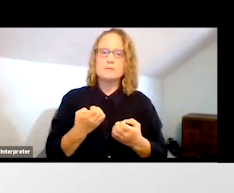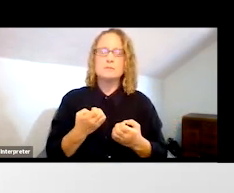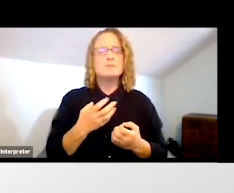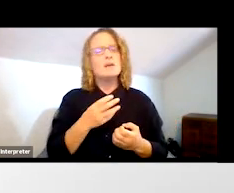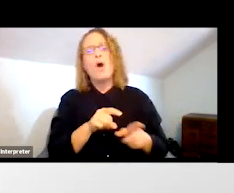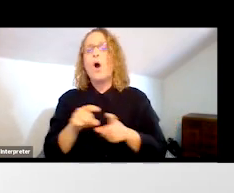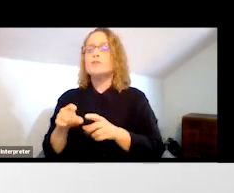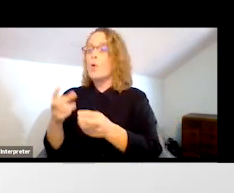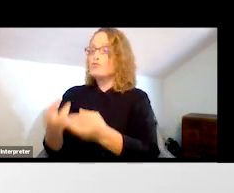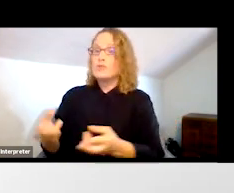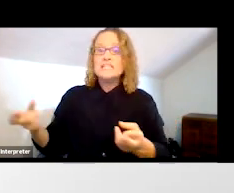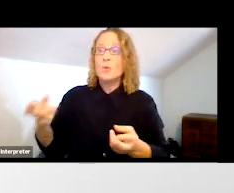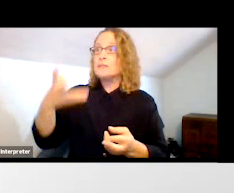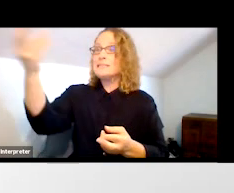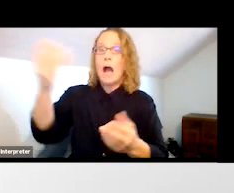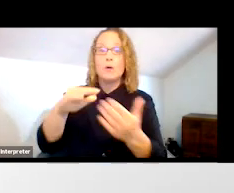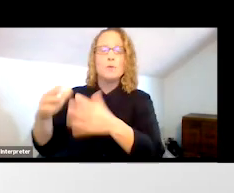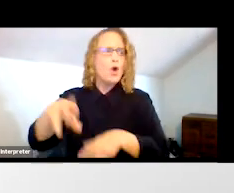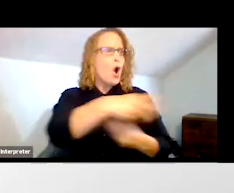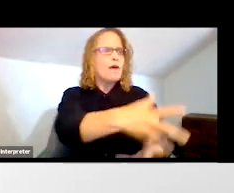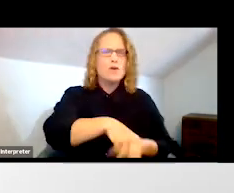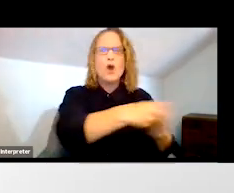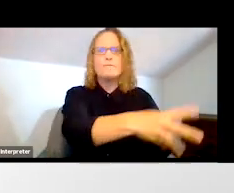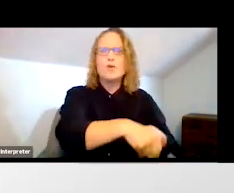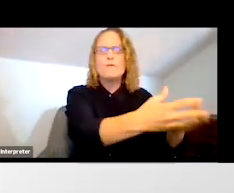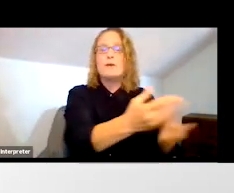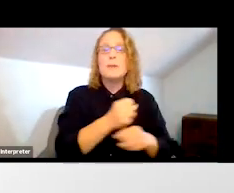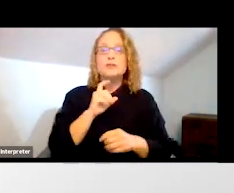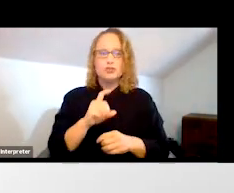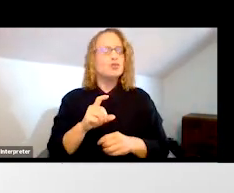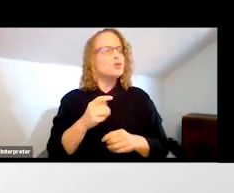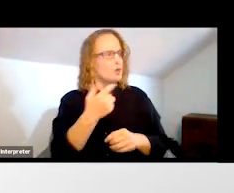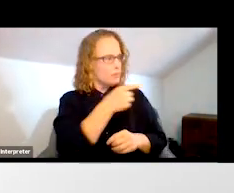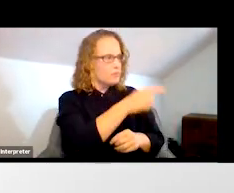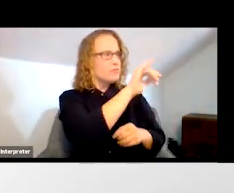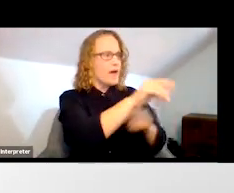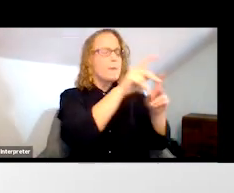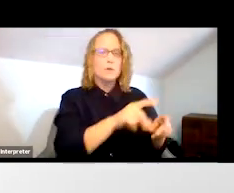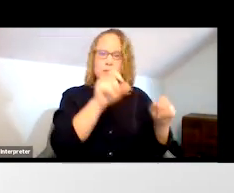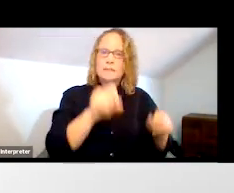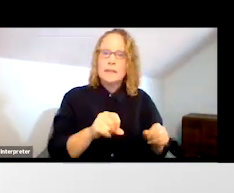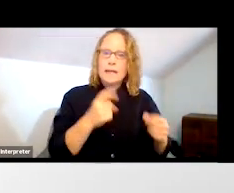the impact of their behaviors, of their actions. We wanna foster learning and capacity